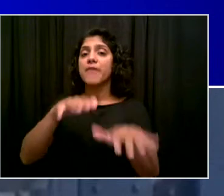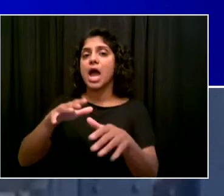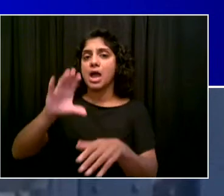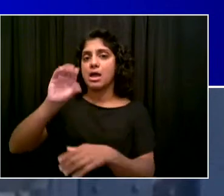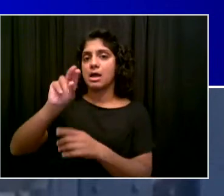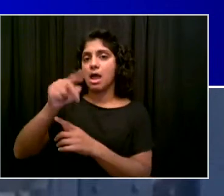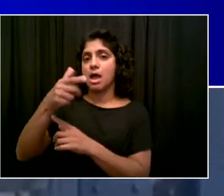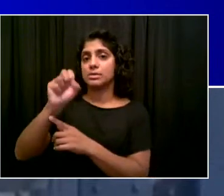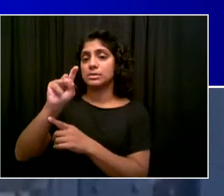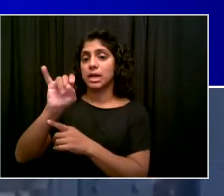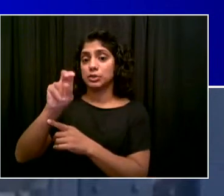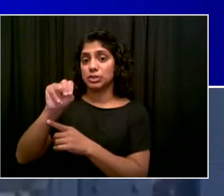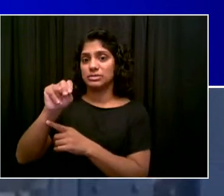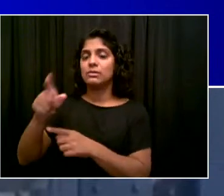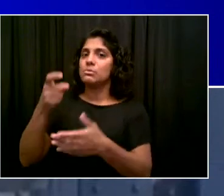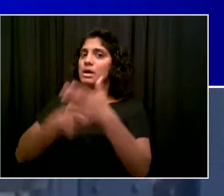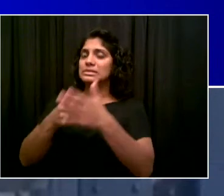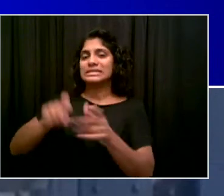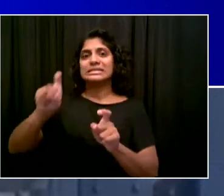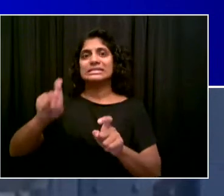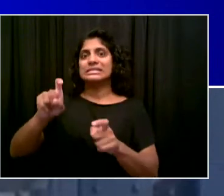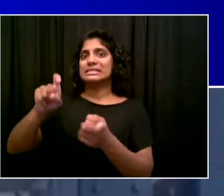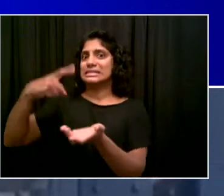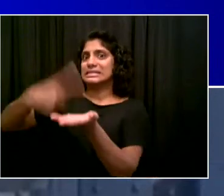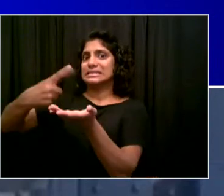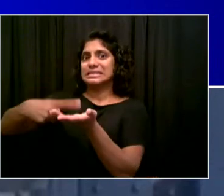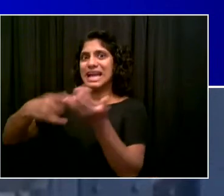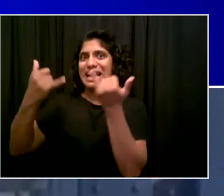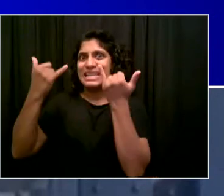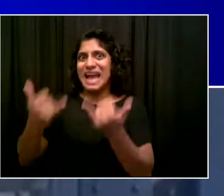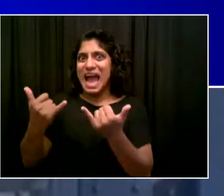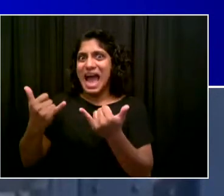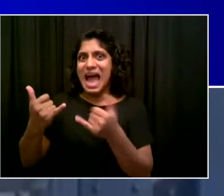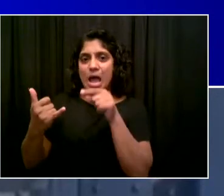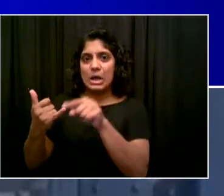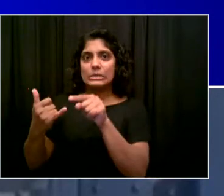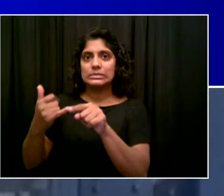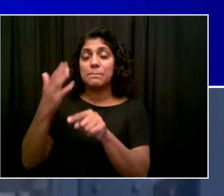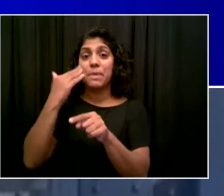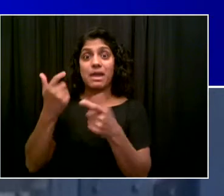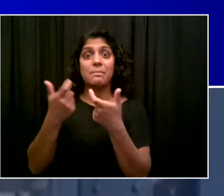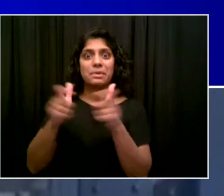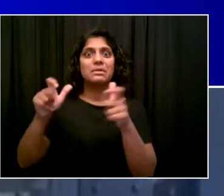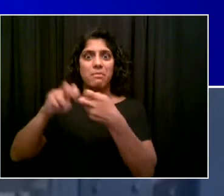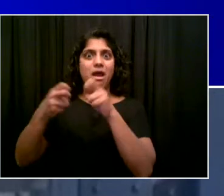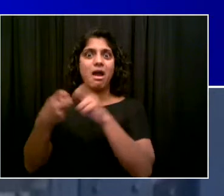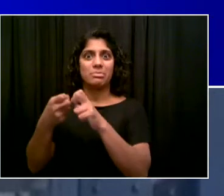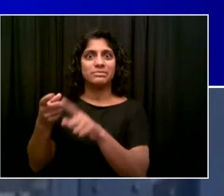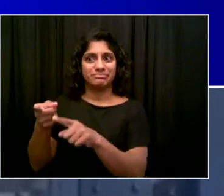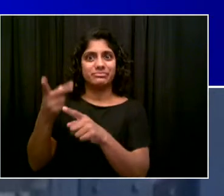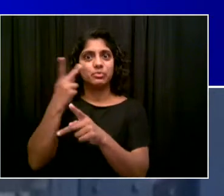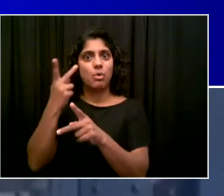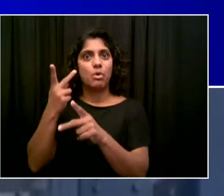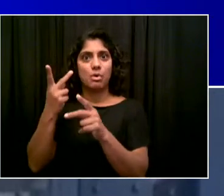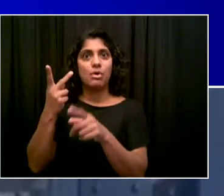ALWAYS BEEN PART OF THE SOLUTION. WE GOT TO AN AGREEMENT BUT IT